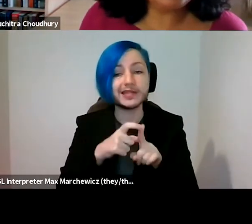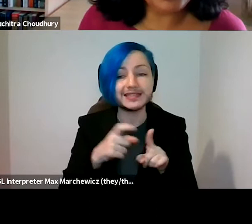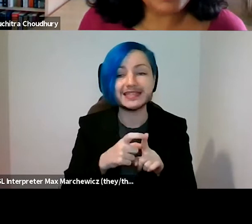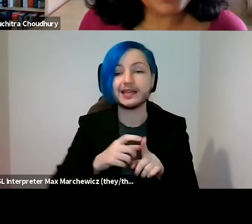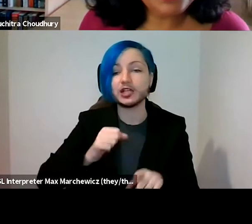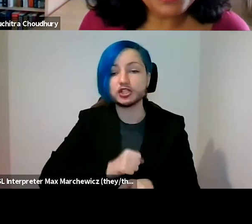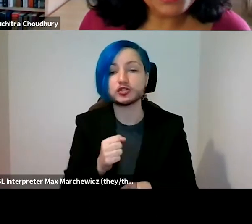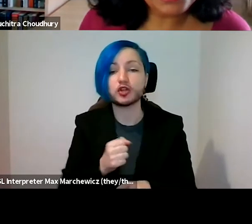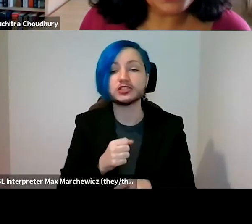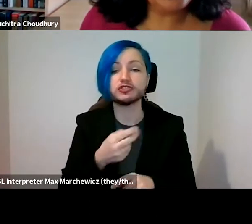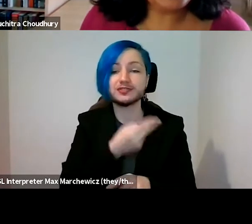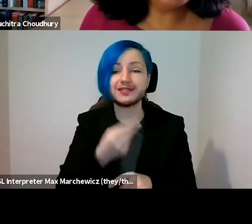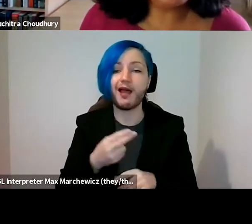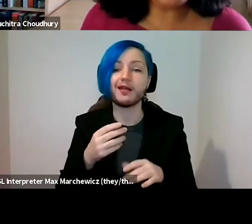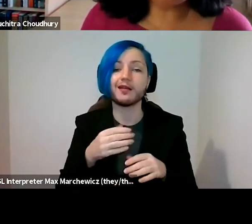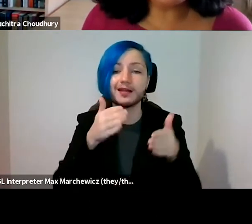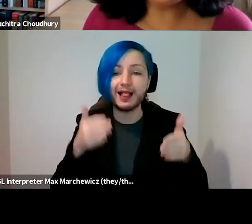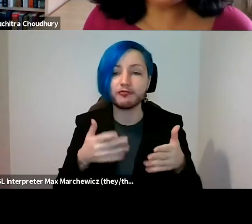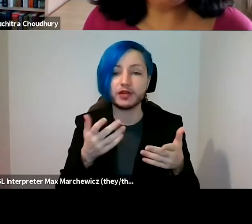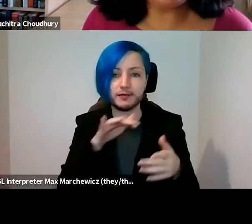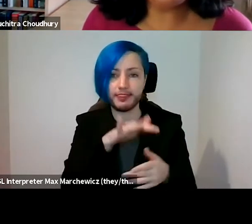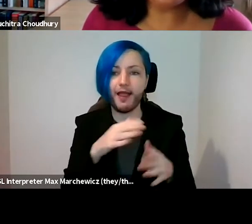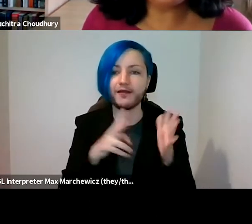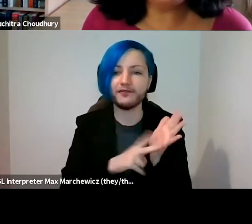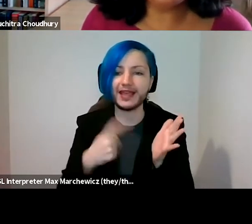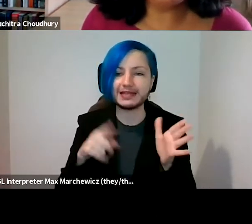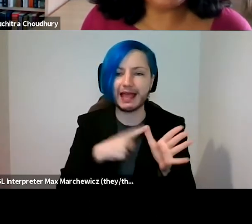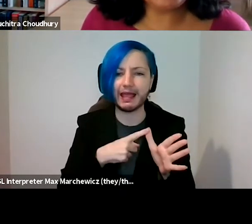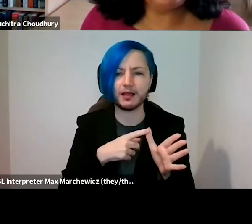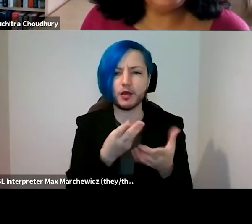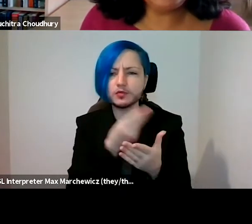at the V&A, when I was struck by some objects on display.